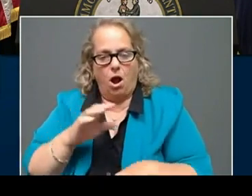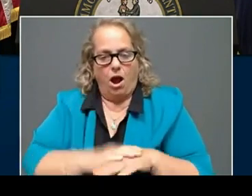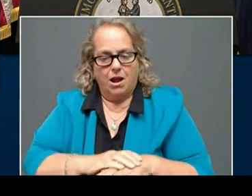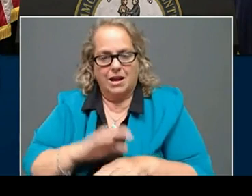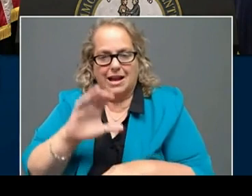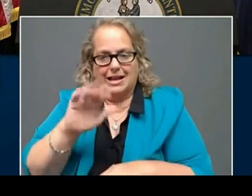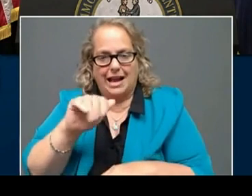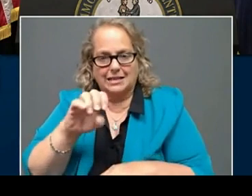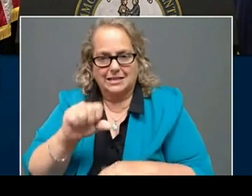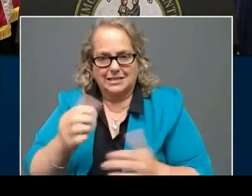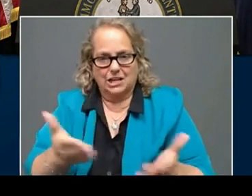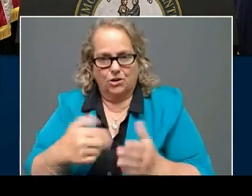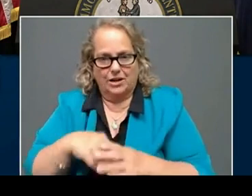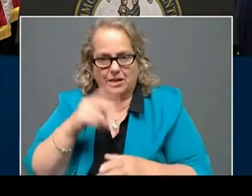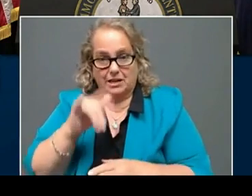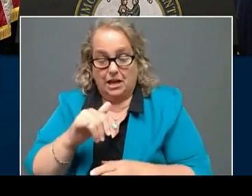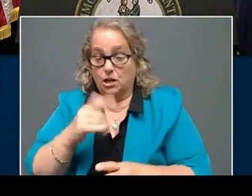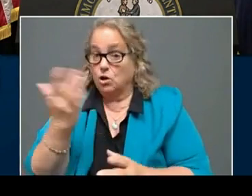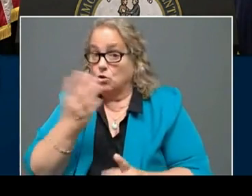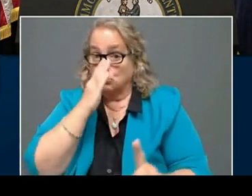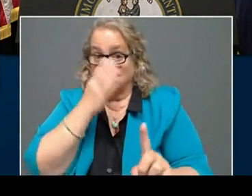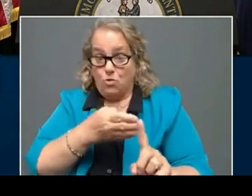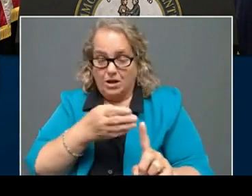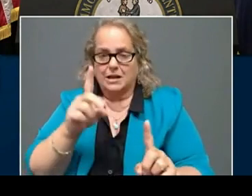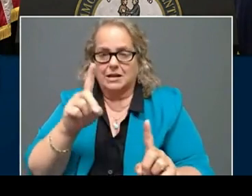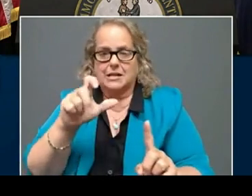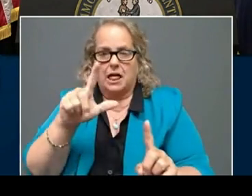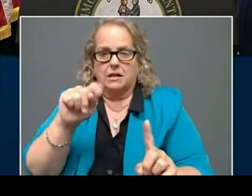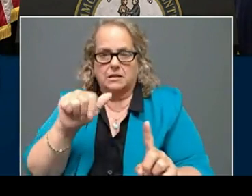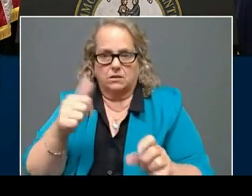result of the delta variant. Let's look at our typical stair stepper chart.